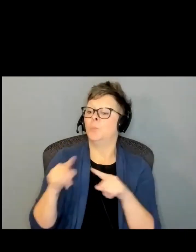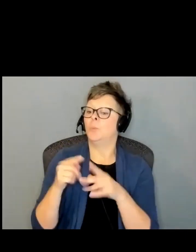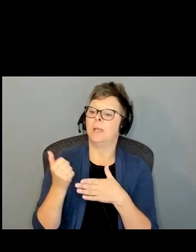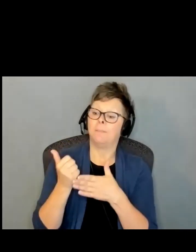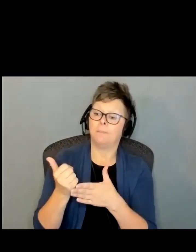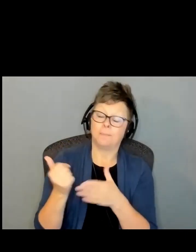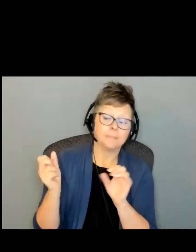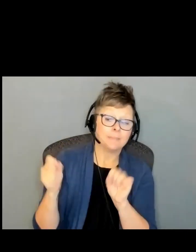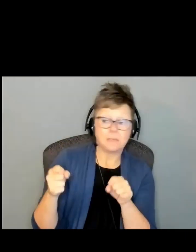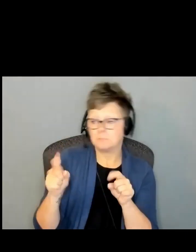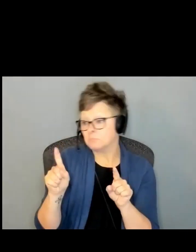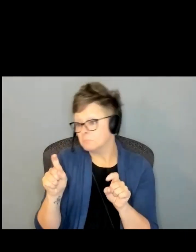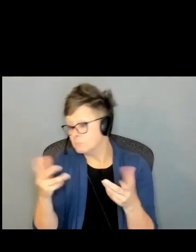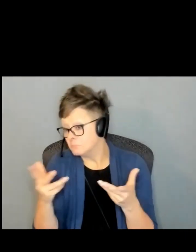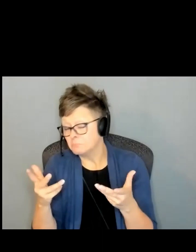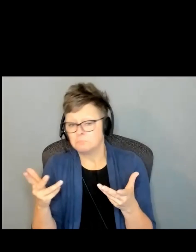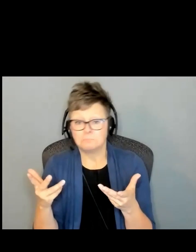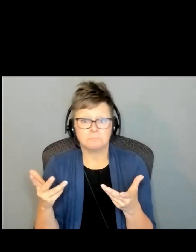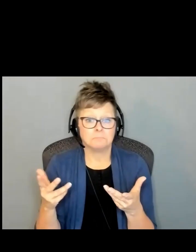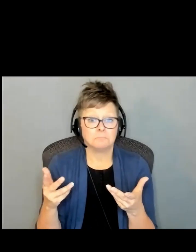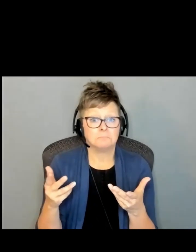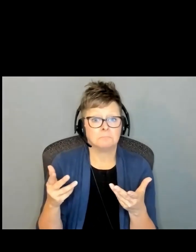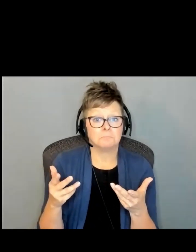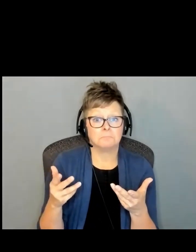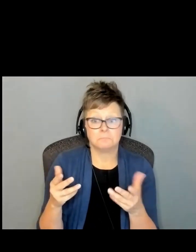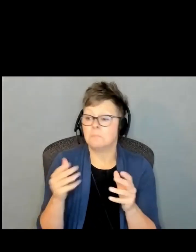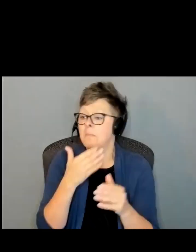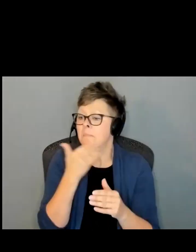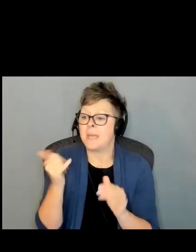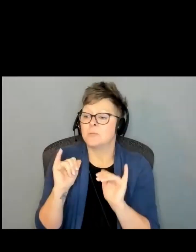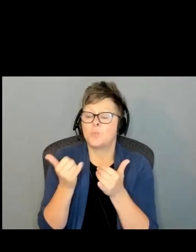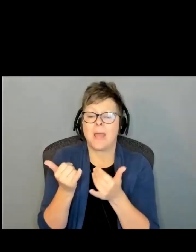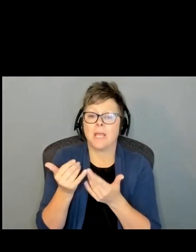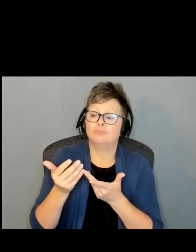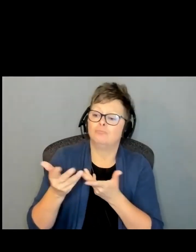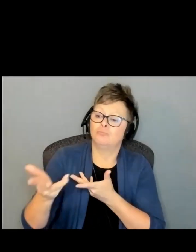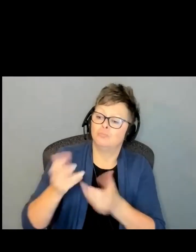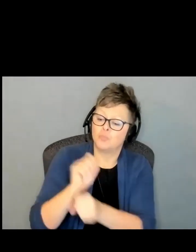And so engaging and saying how might we best engage with you to have you participate in research?